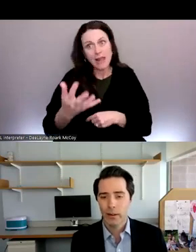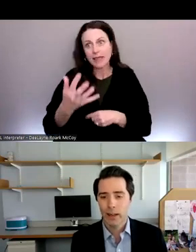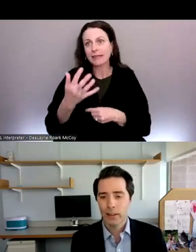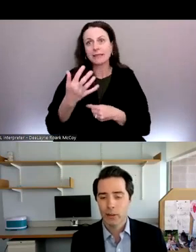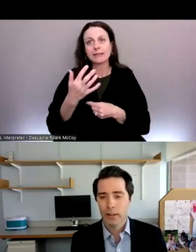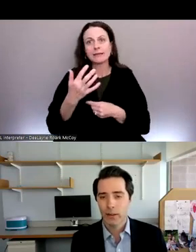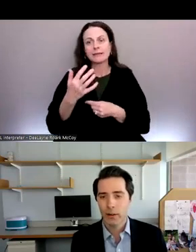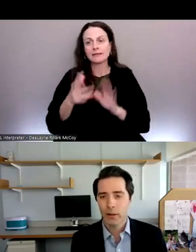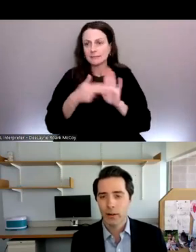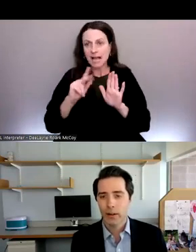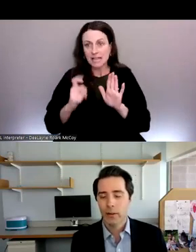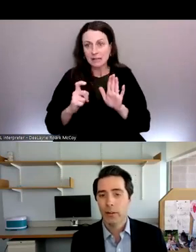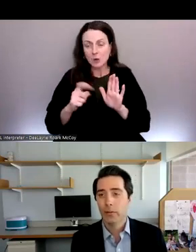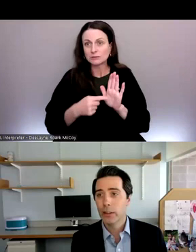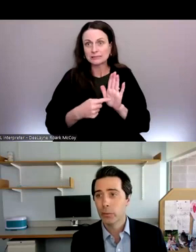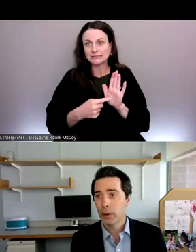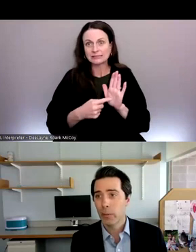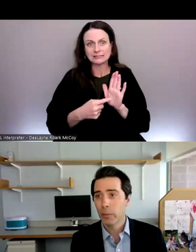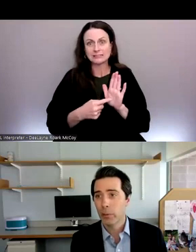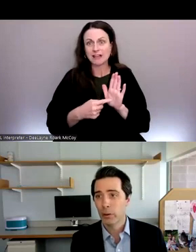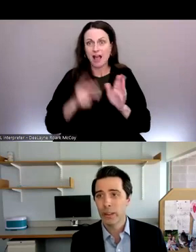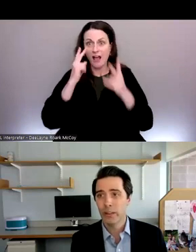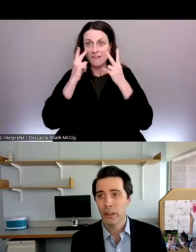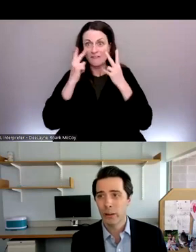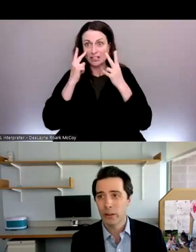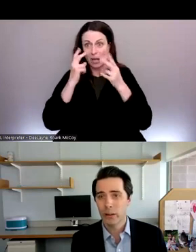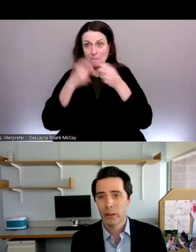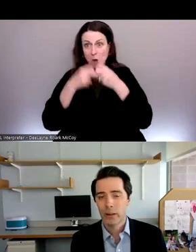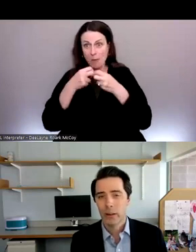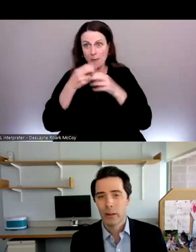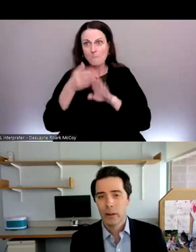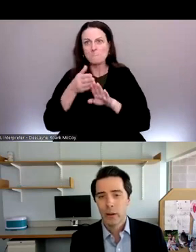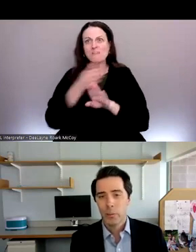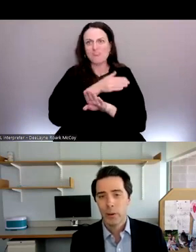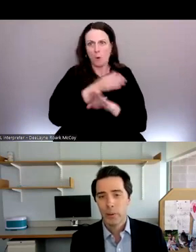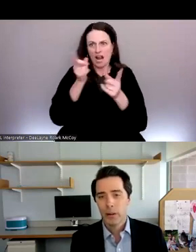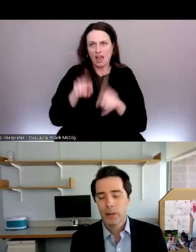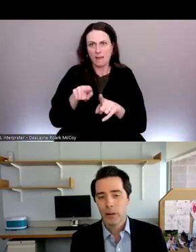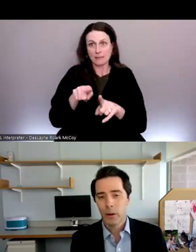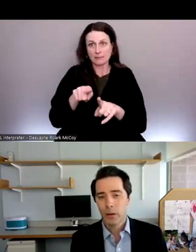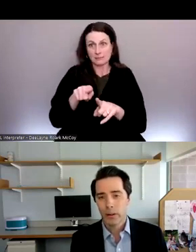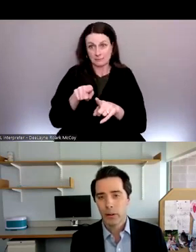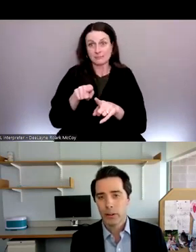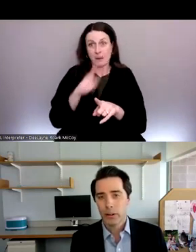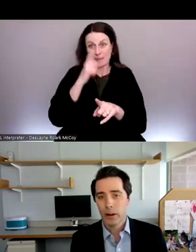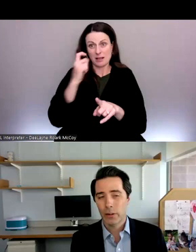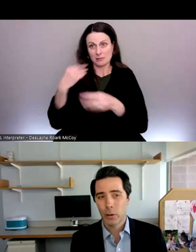diagnosis of a of a vision problem before it even occurs